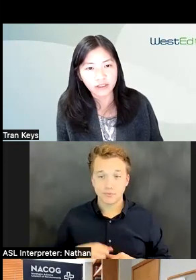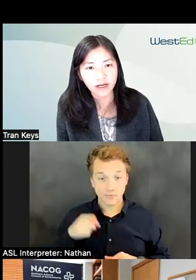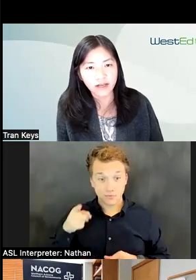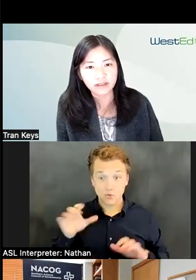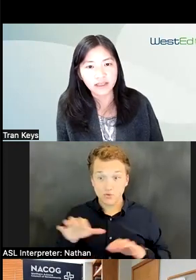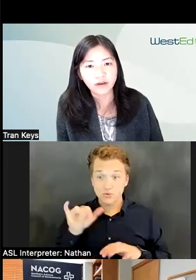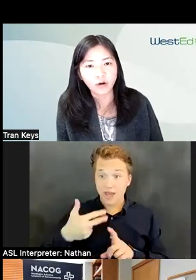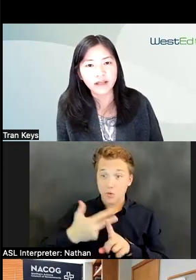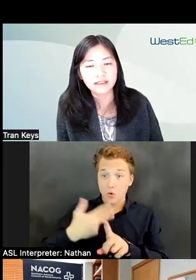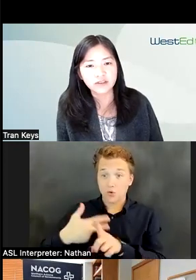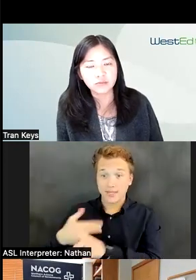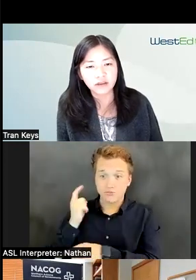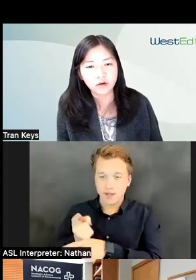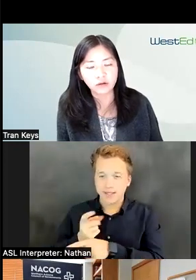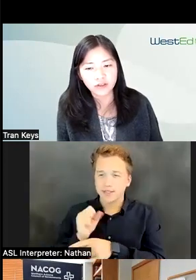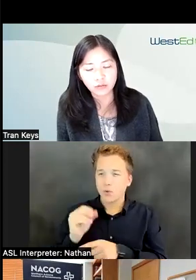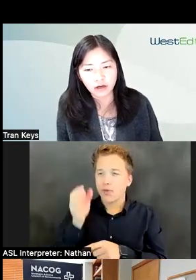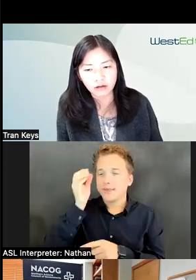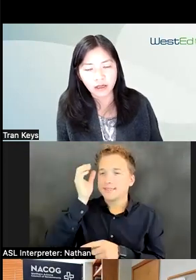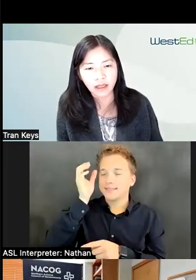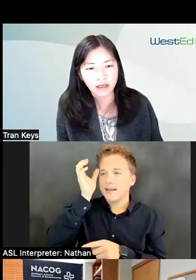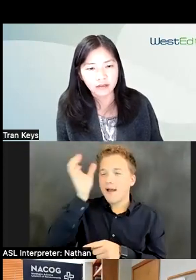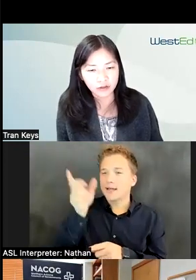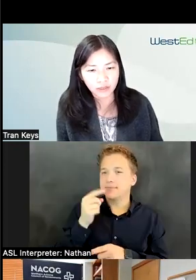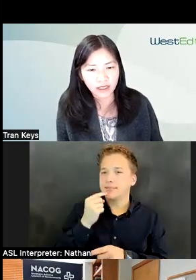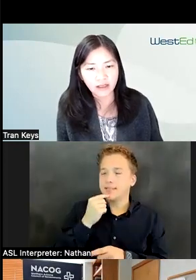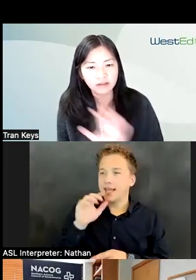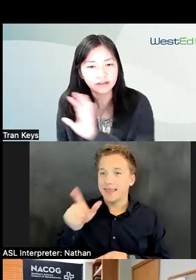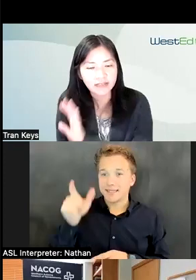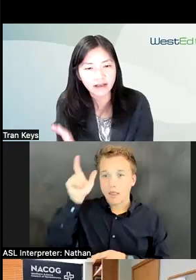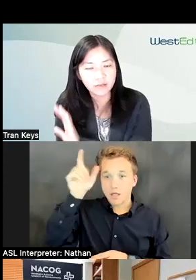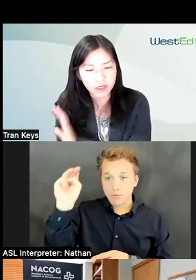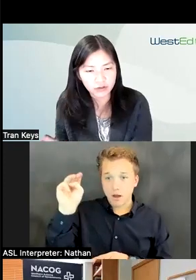Again, the whole idea is to make your logic model document, and then the data measures